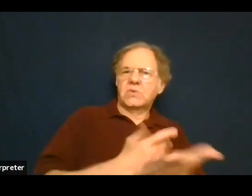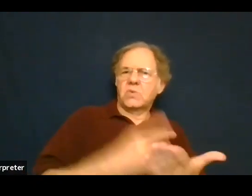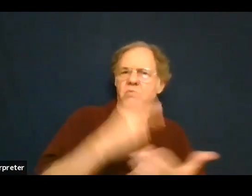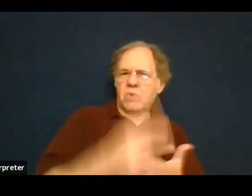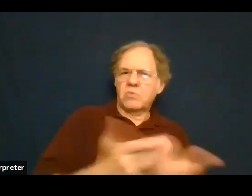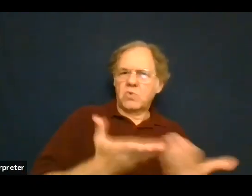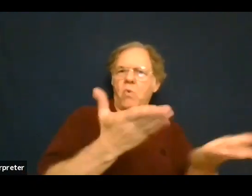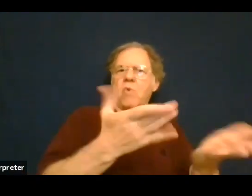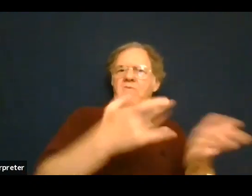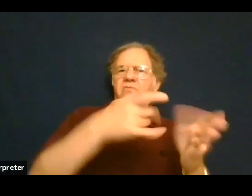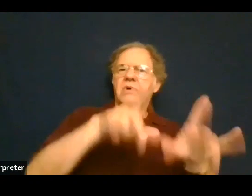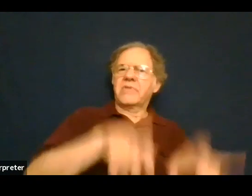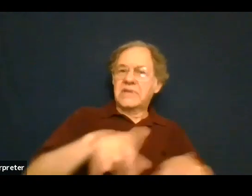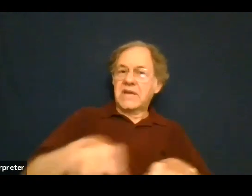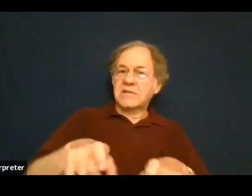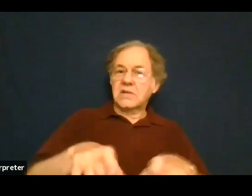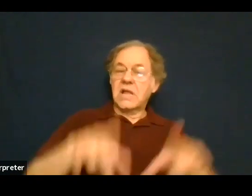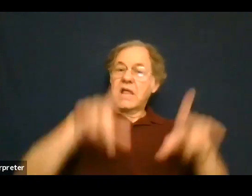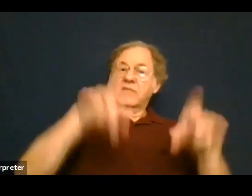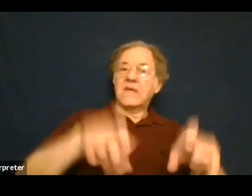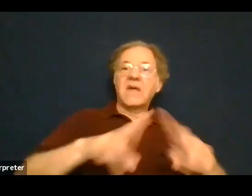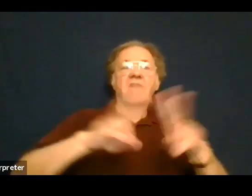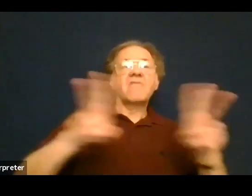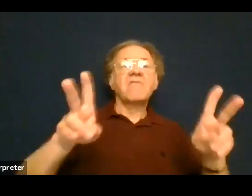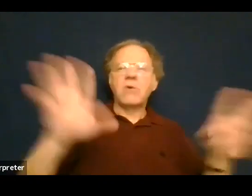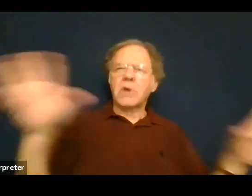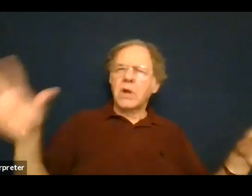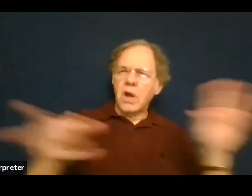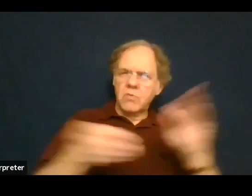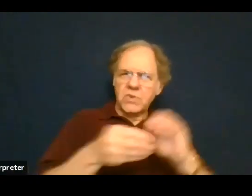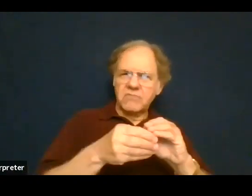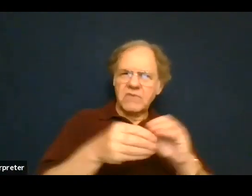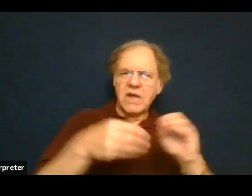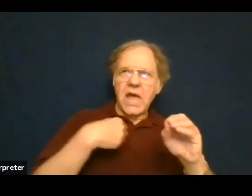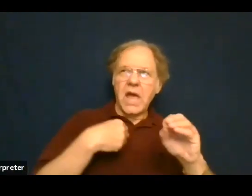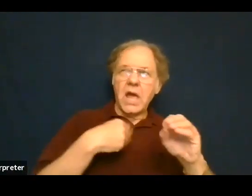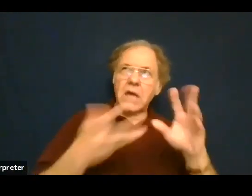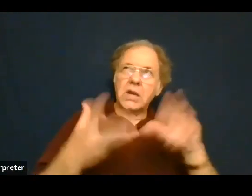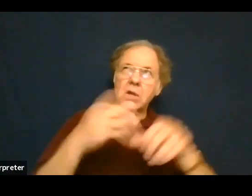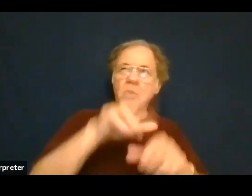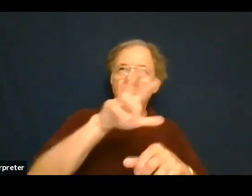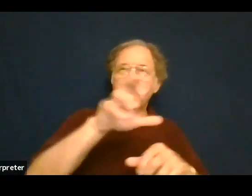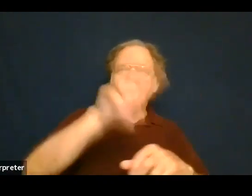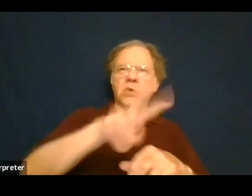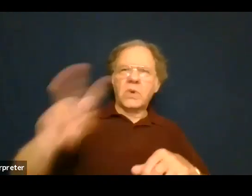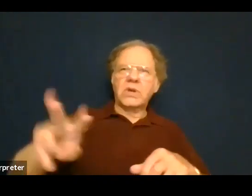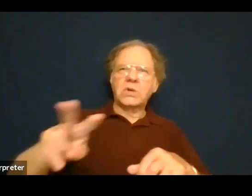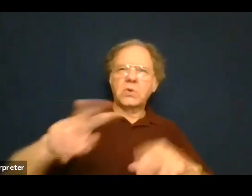So the testing is very comprehensive. It covers 322 genes, which are nearly all of the genes